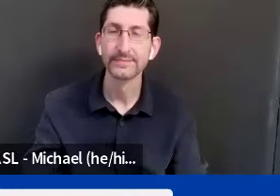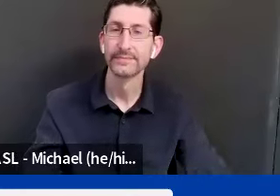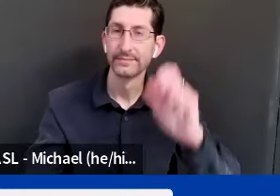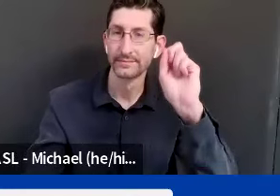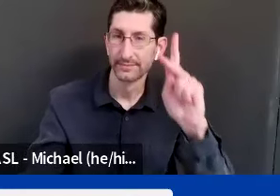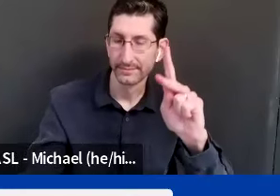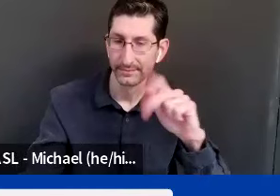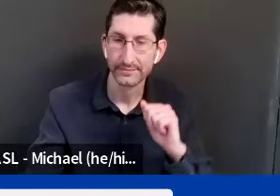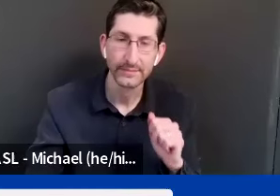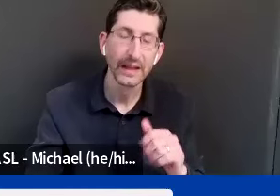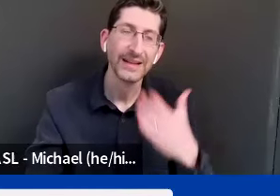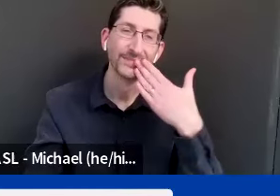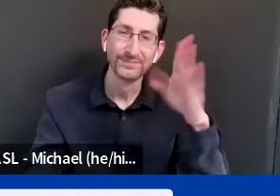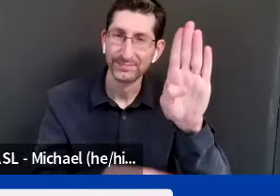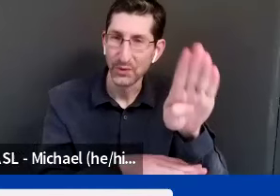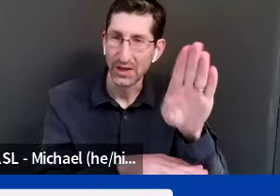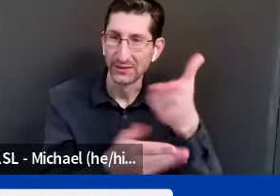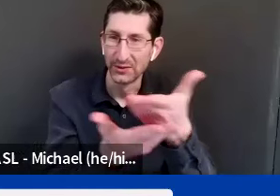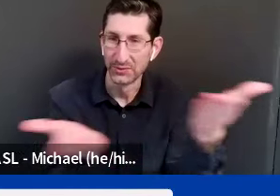TAKE IT AWAY, LAURA.